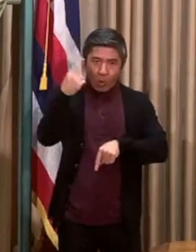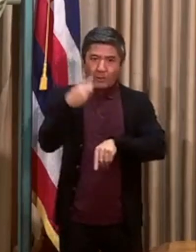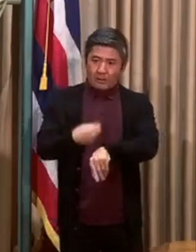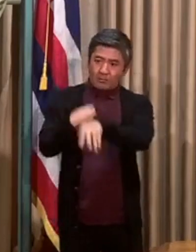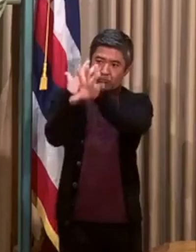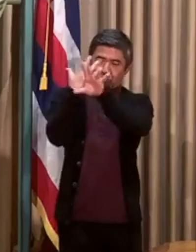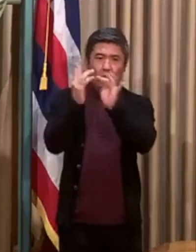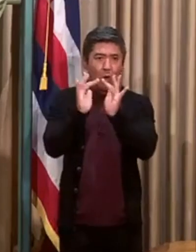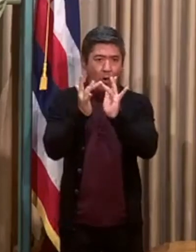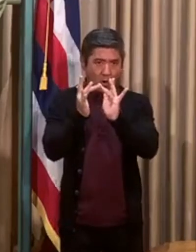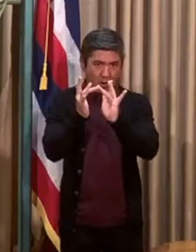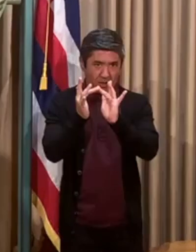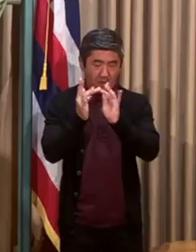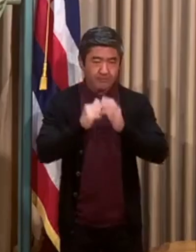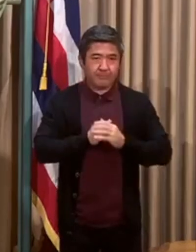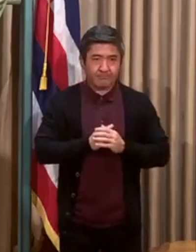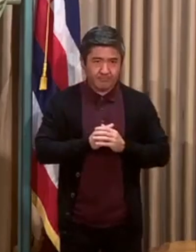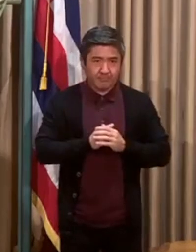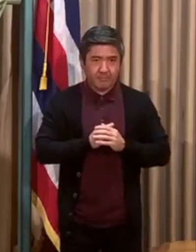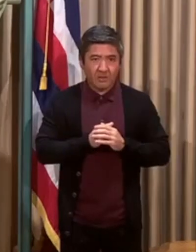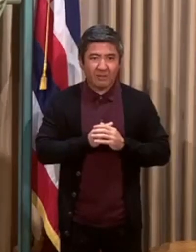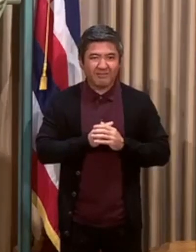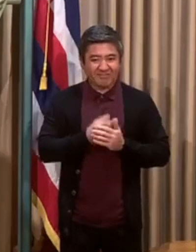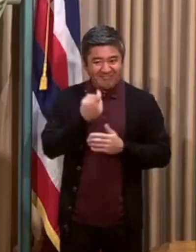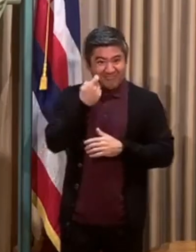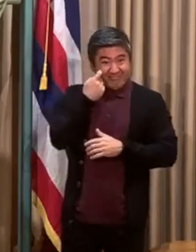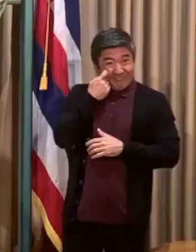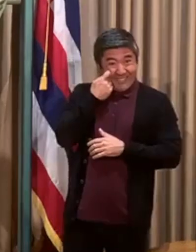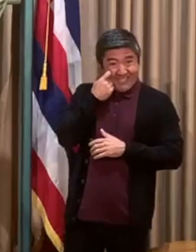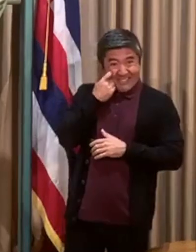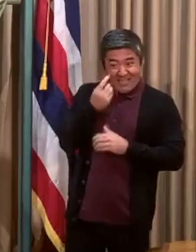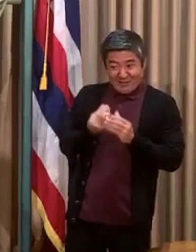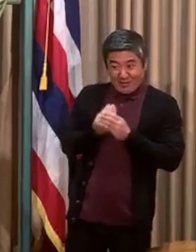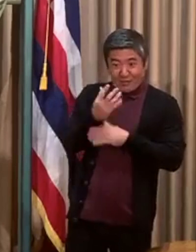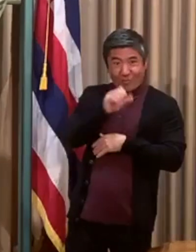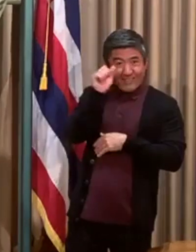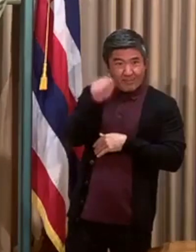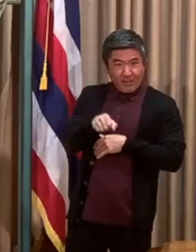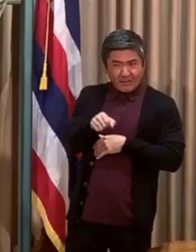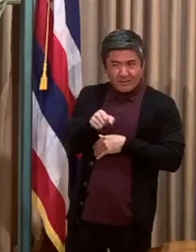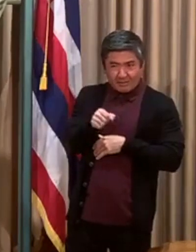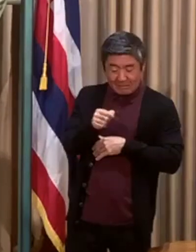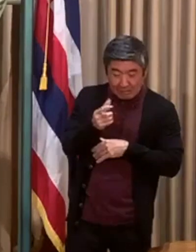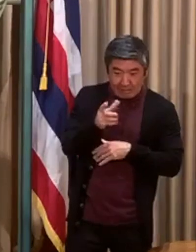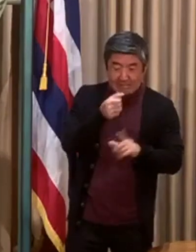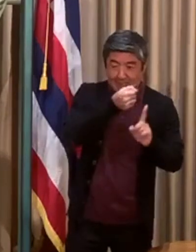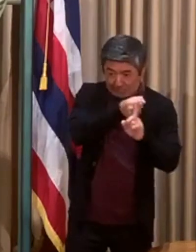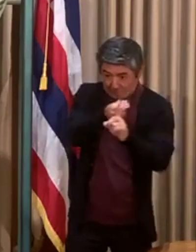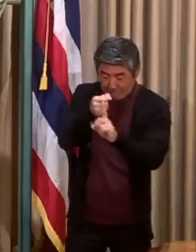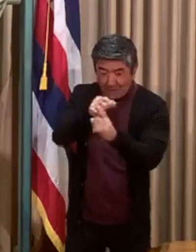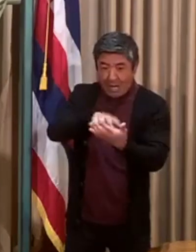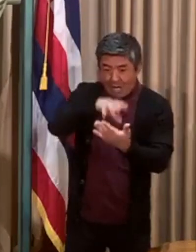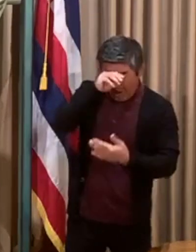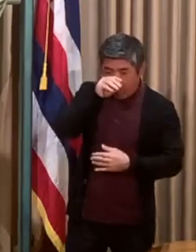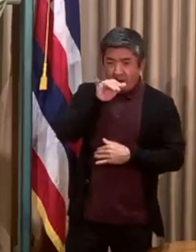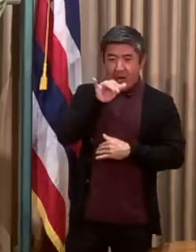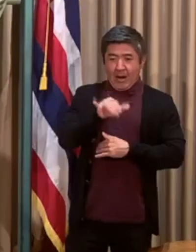We will use the lessons that we learned from this spring semester, and we will apply them so that we can do an even better job